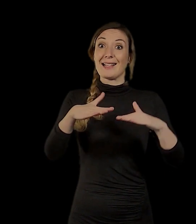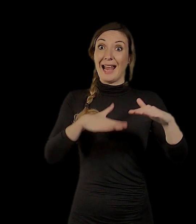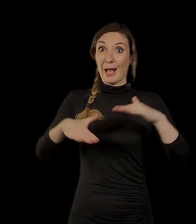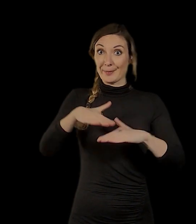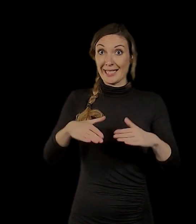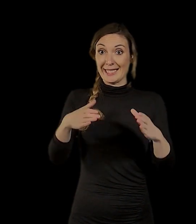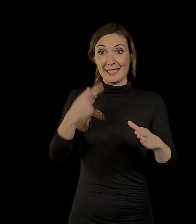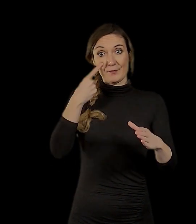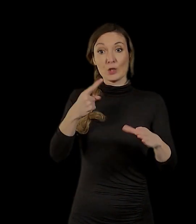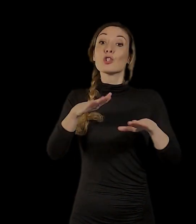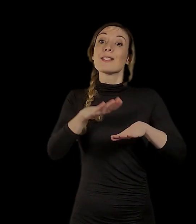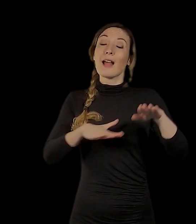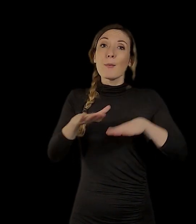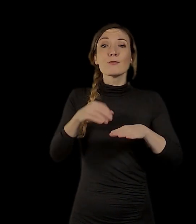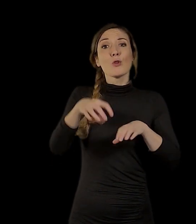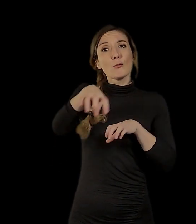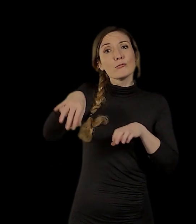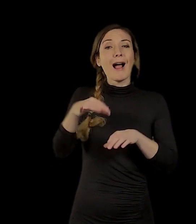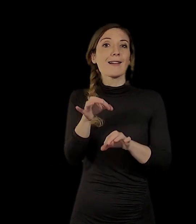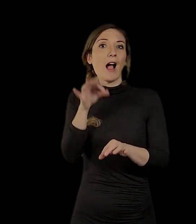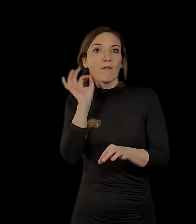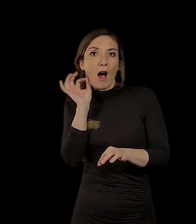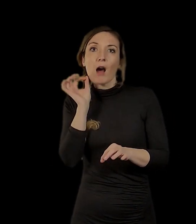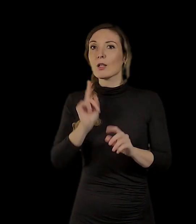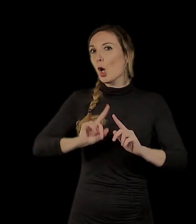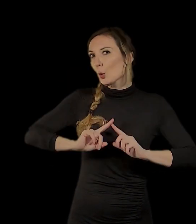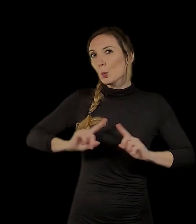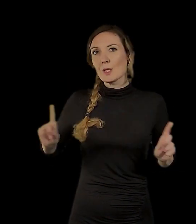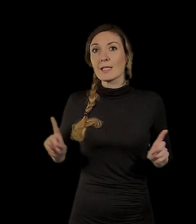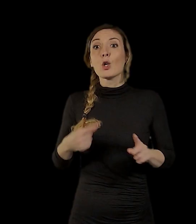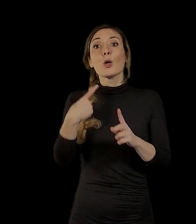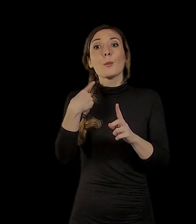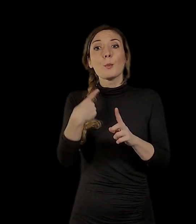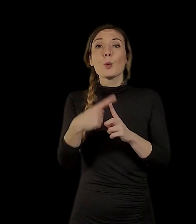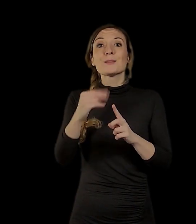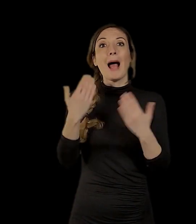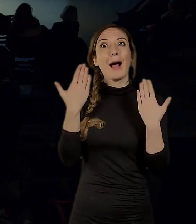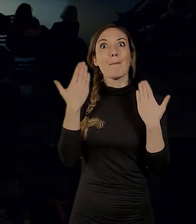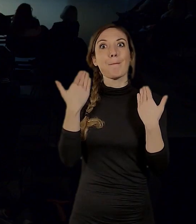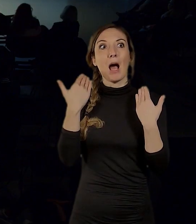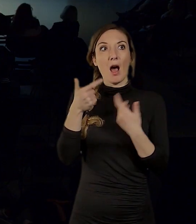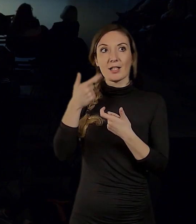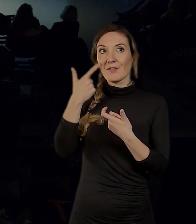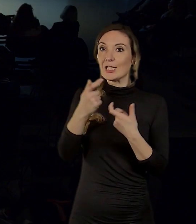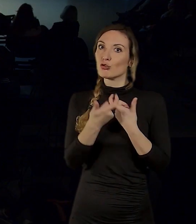where a microbrewery will be created . There will be the shipyard, which has already been mentioned, a new